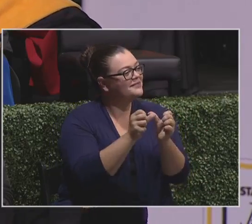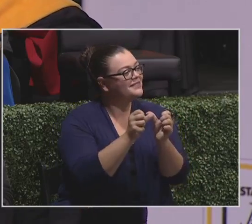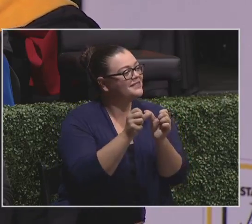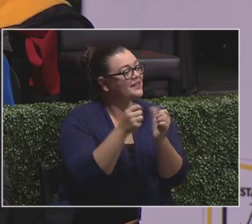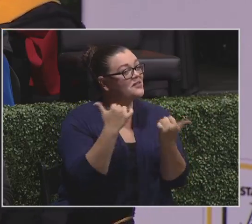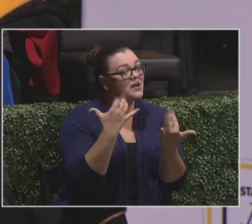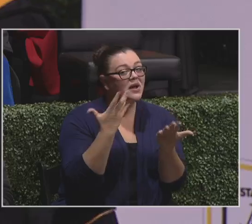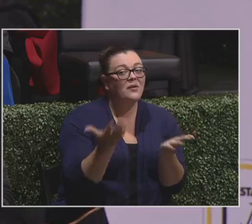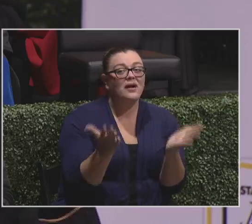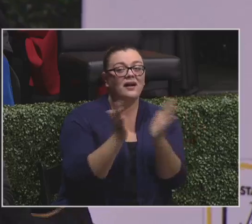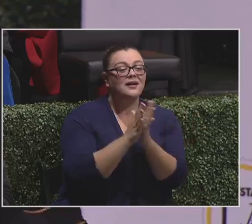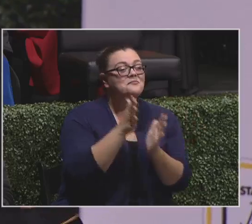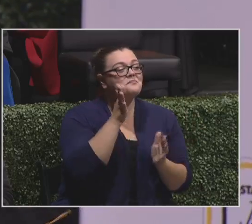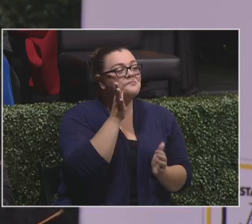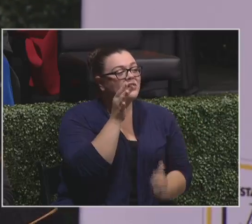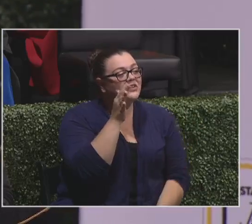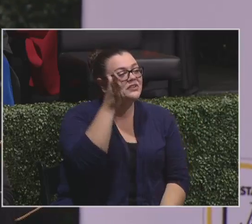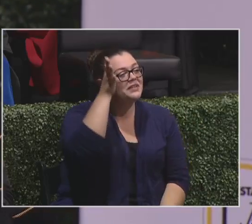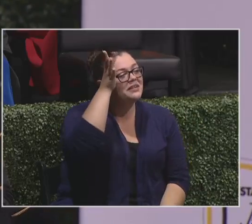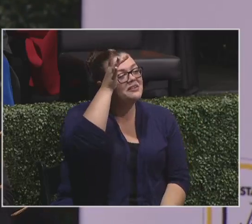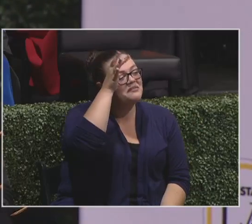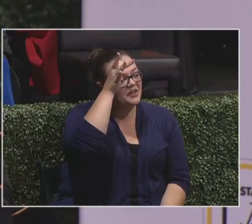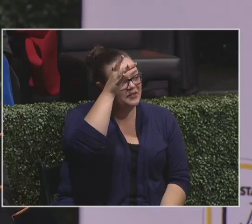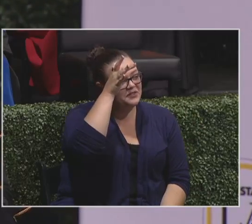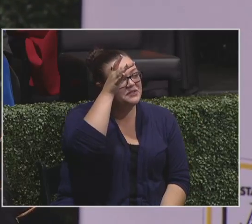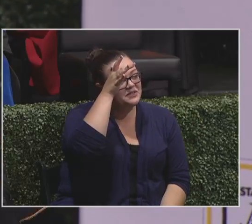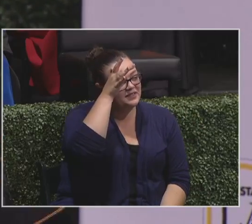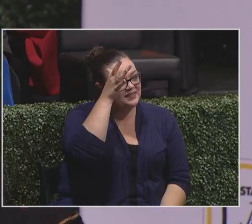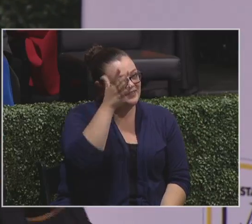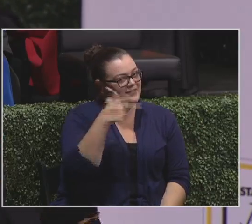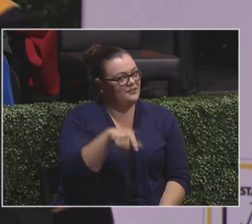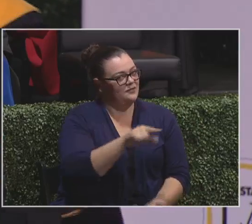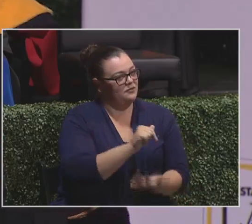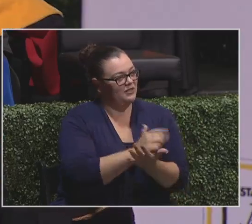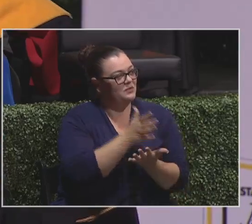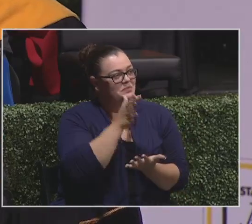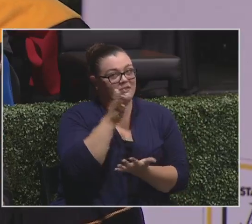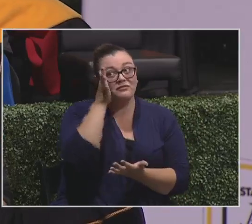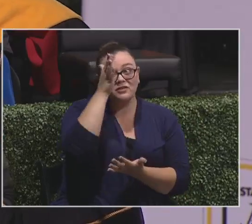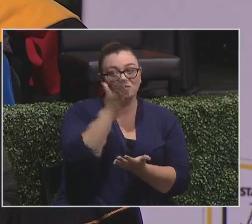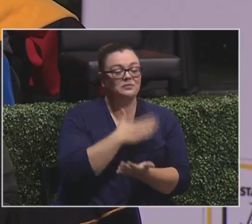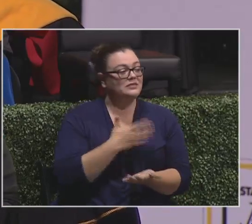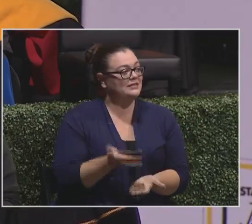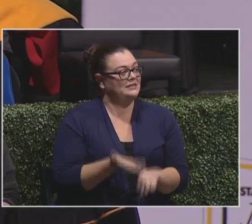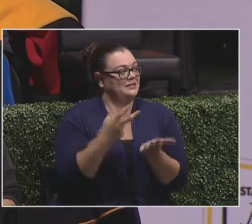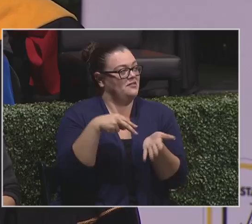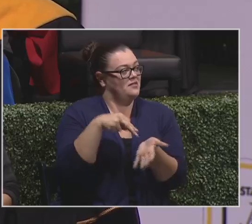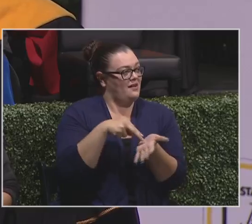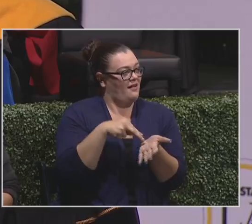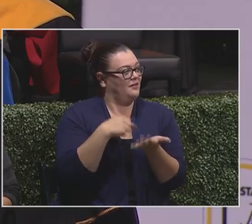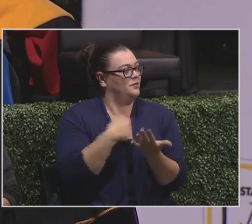INSPIRED AND MOTIVATED YOU AND HELPED YOU OUT WHEN THE GOING GOT TOUGH.